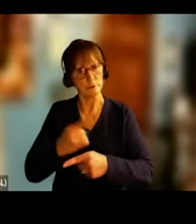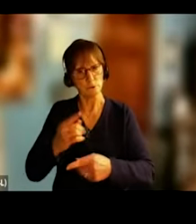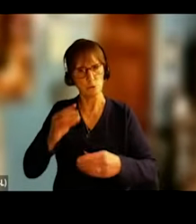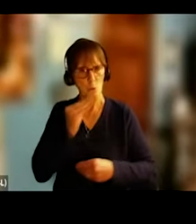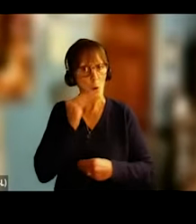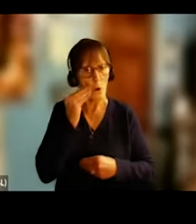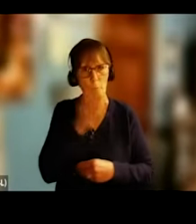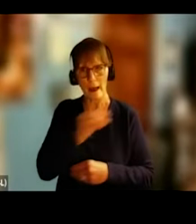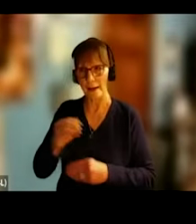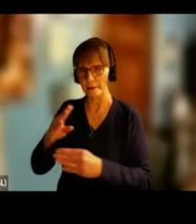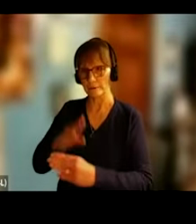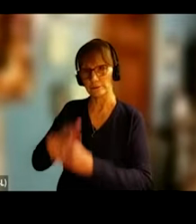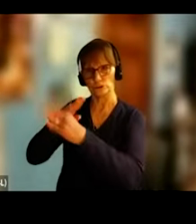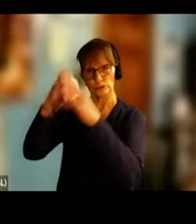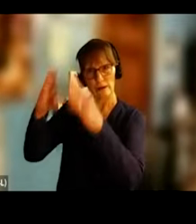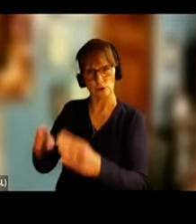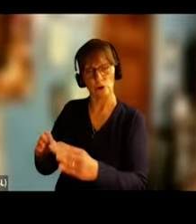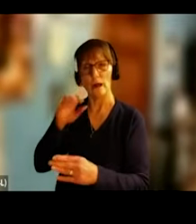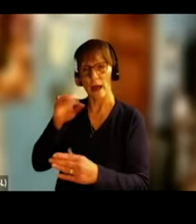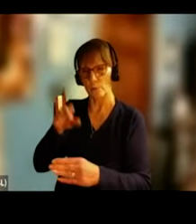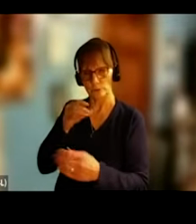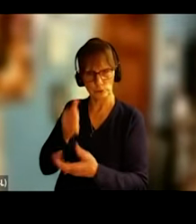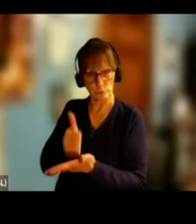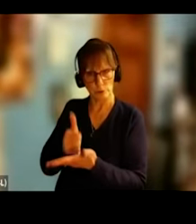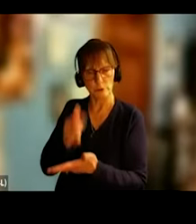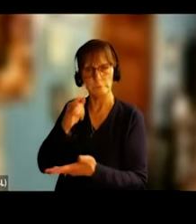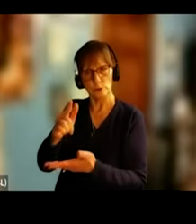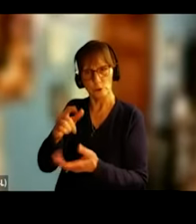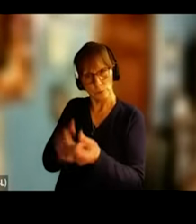and we should support them getting into housing and then provide wraparound services